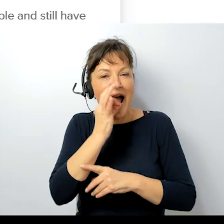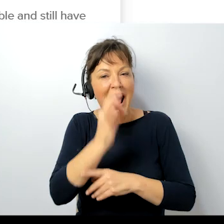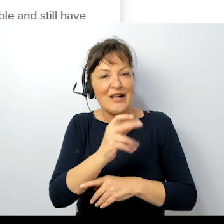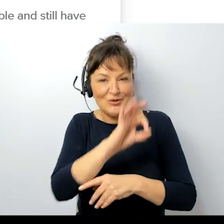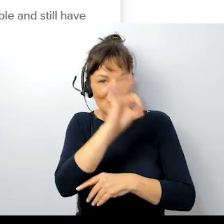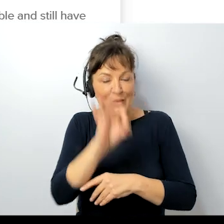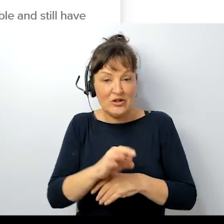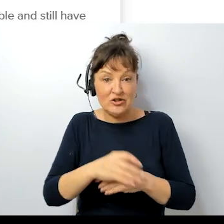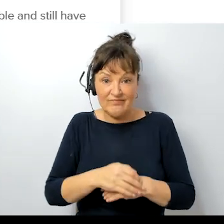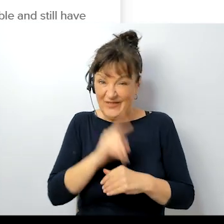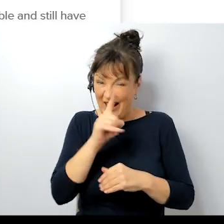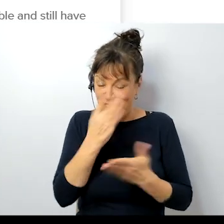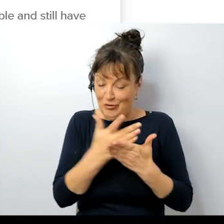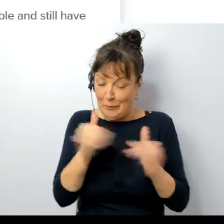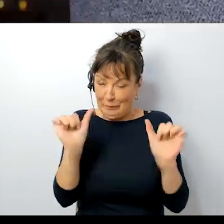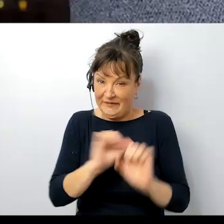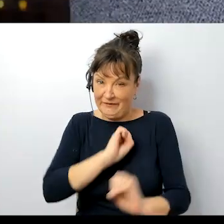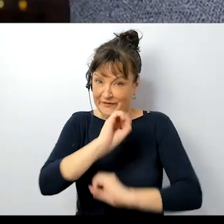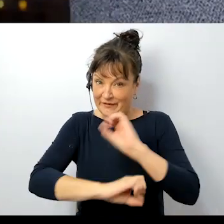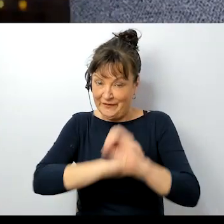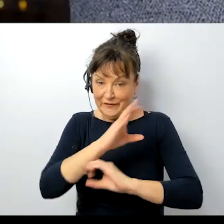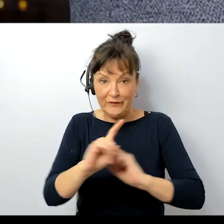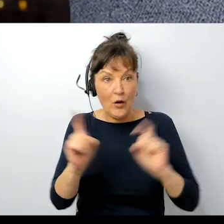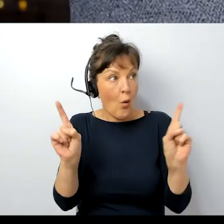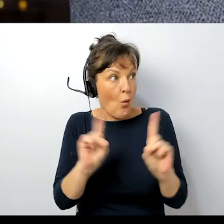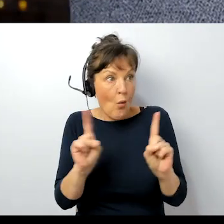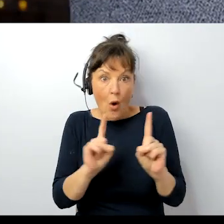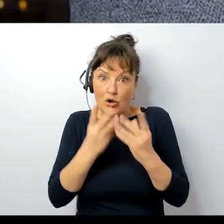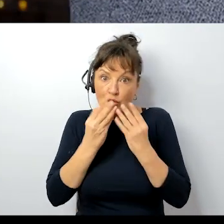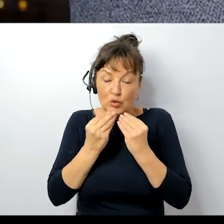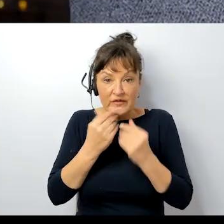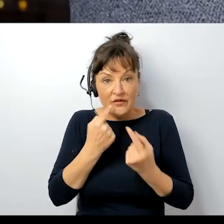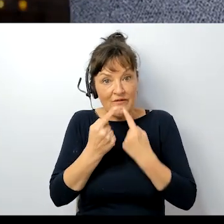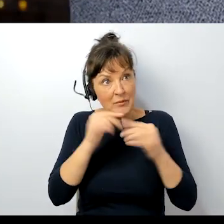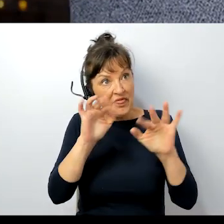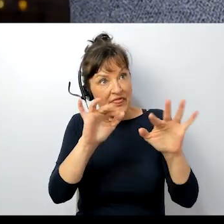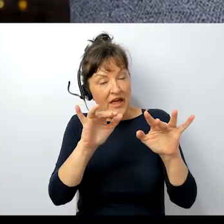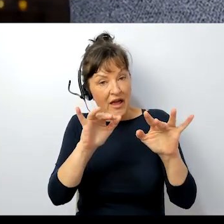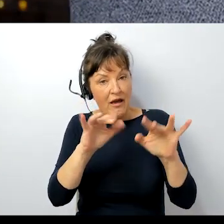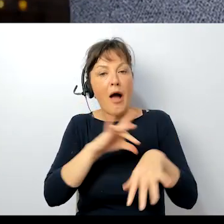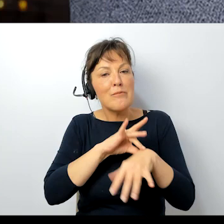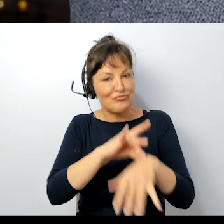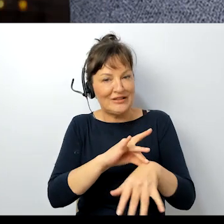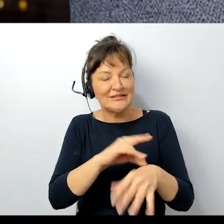frequently asked questions. So that was a short run through of some of the useful information and